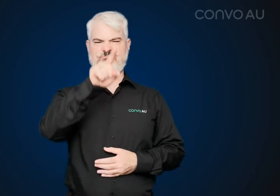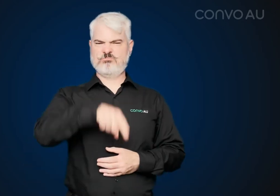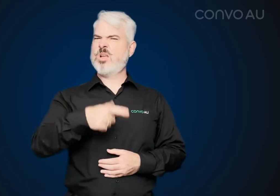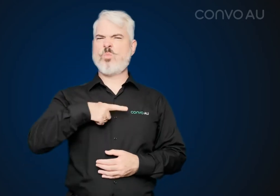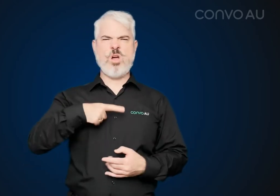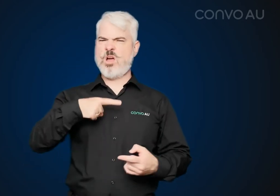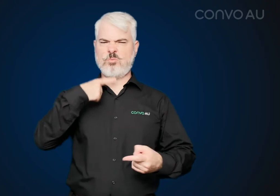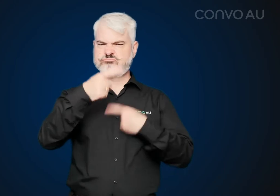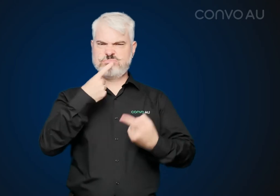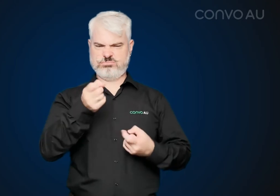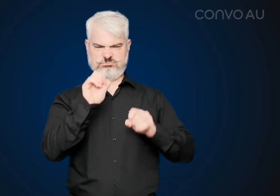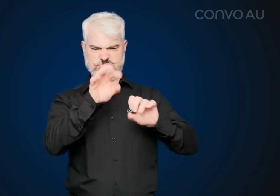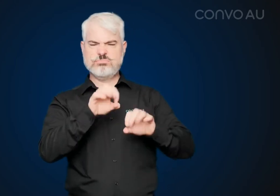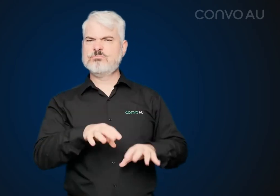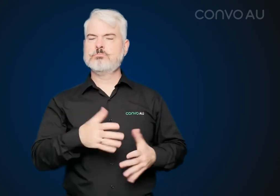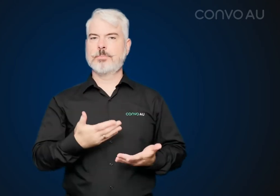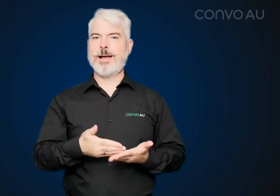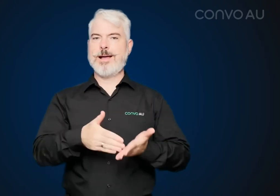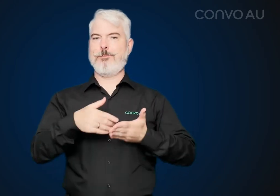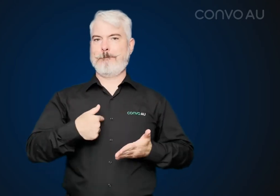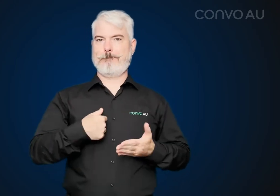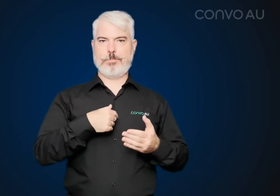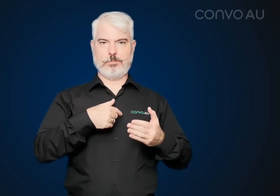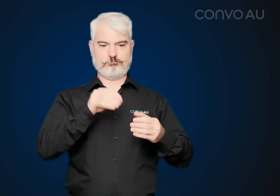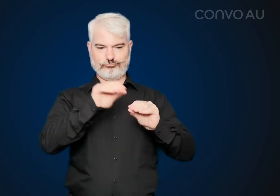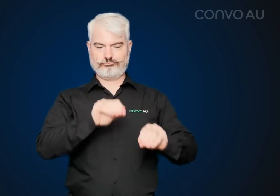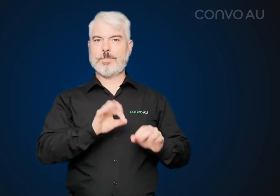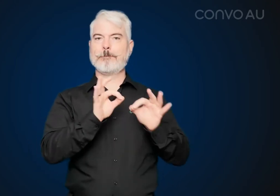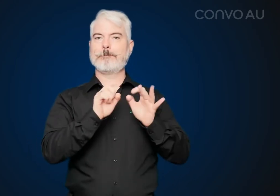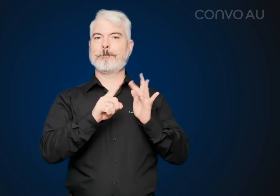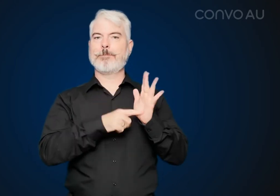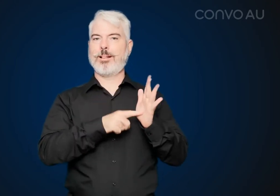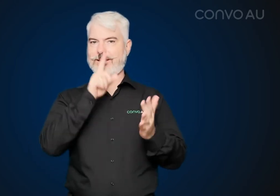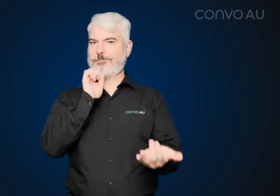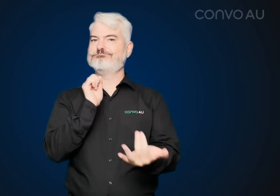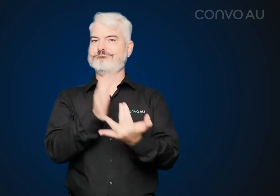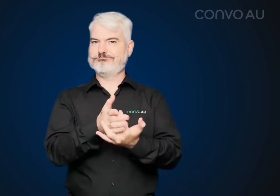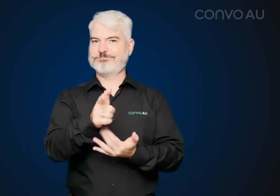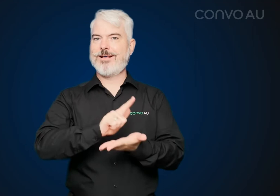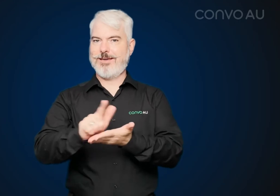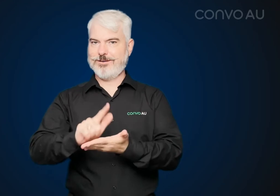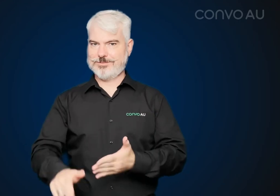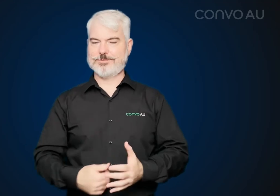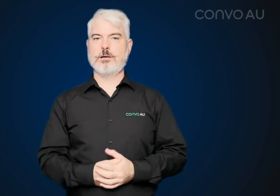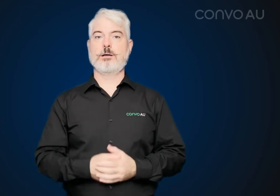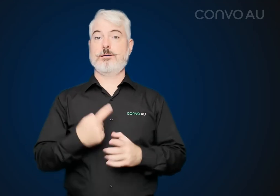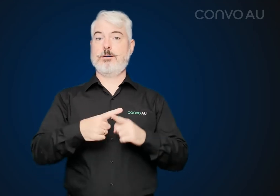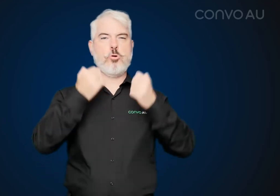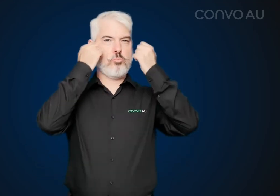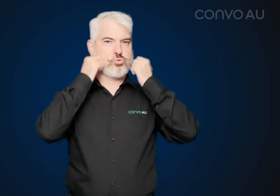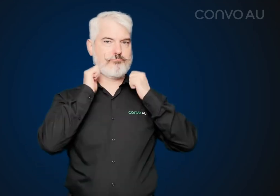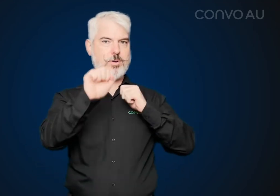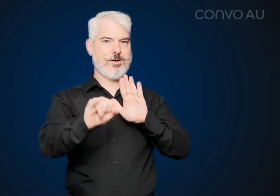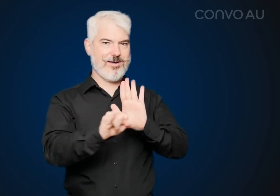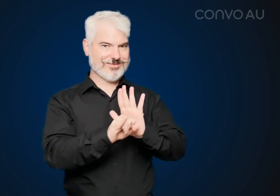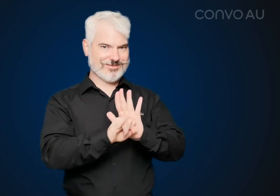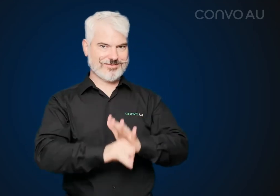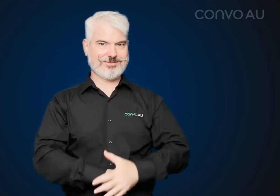We need this information for billing purposes and to prove your identity.